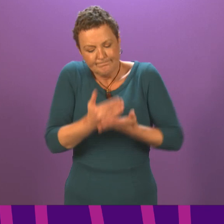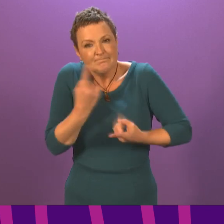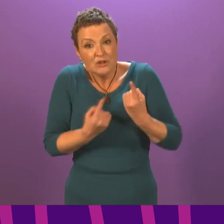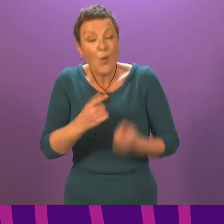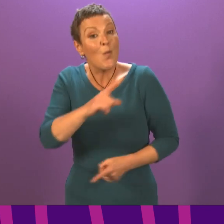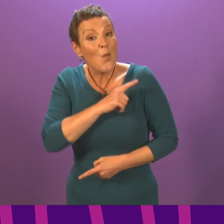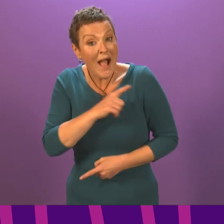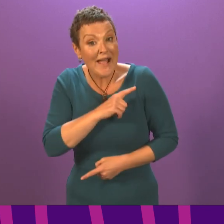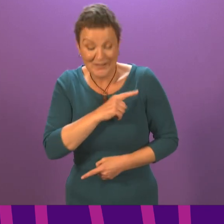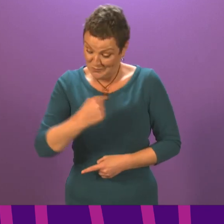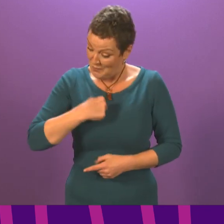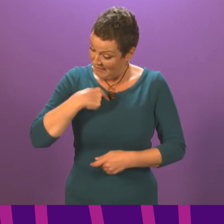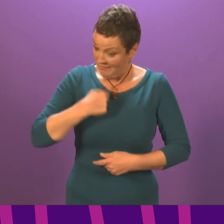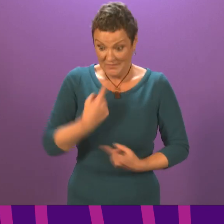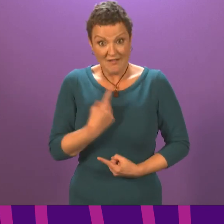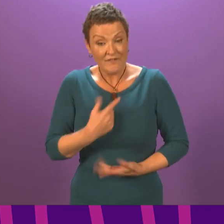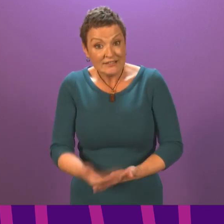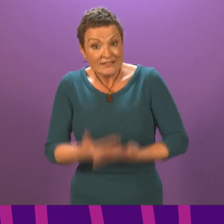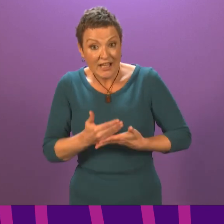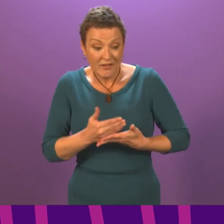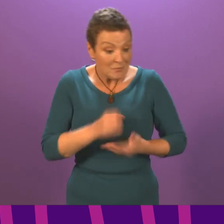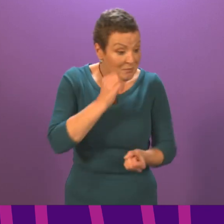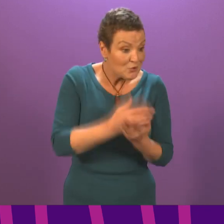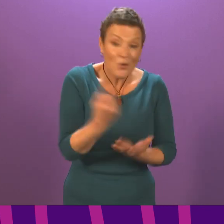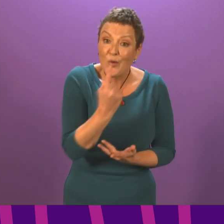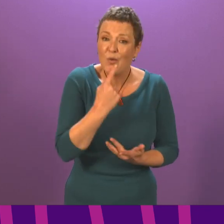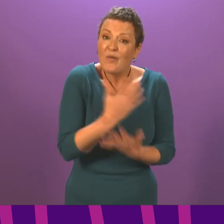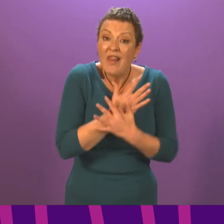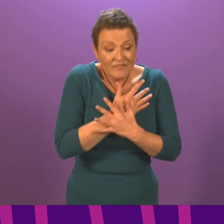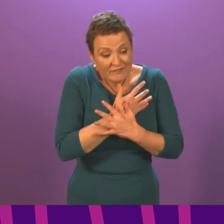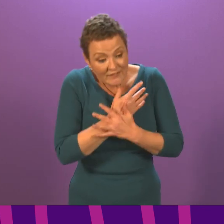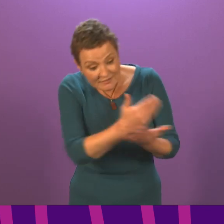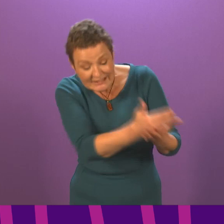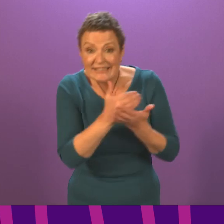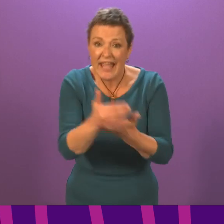so, we will help to keep ourselves and our loved ones safe; we will help to protect the